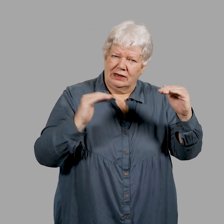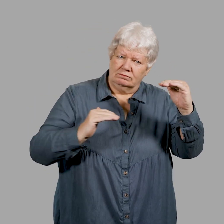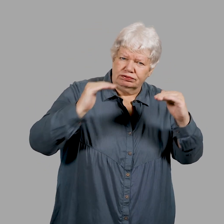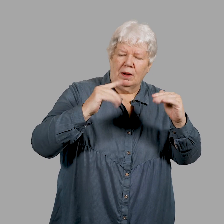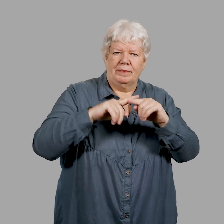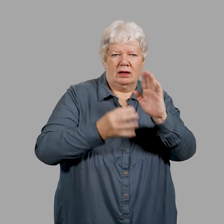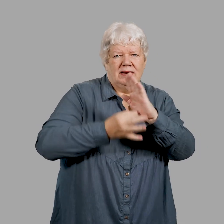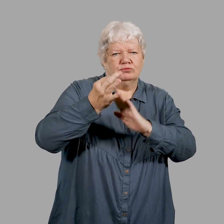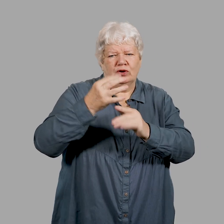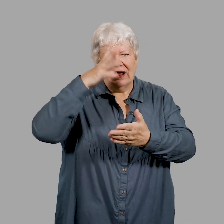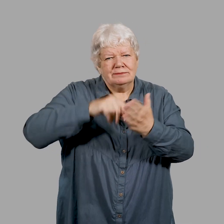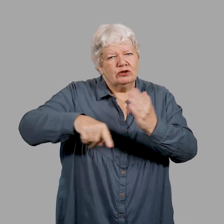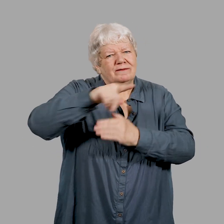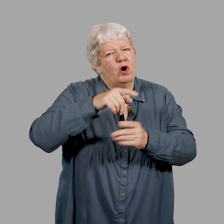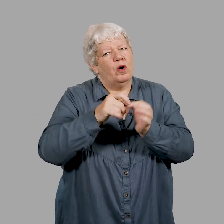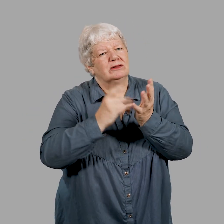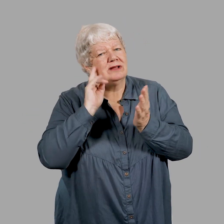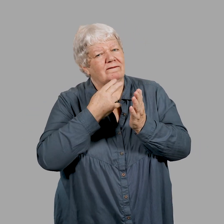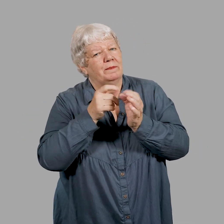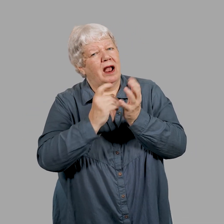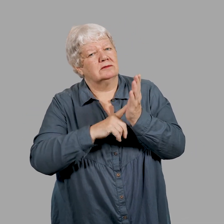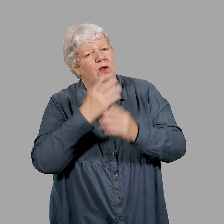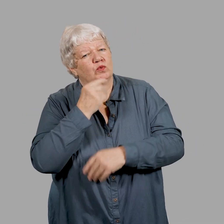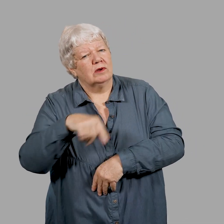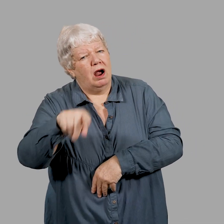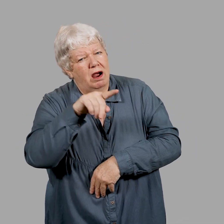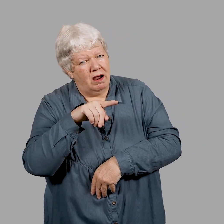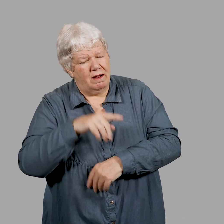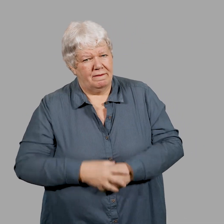and enhancement of the student experience for BSL users.